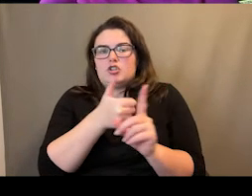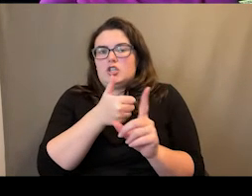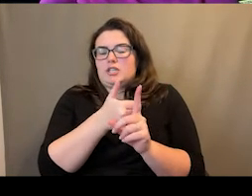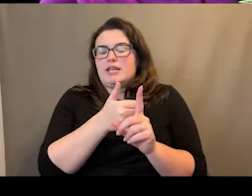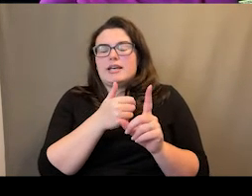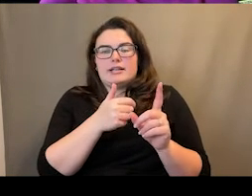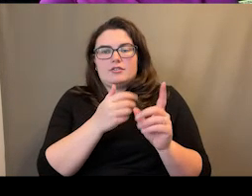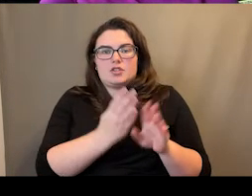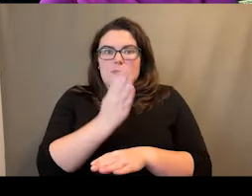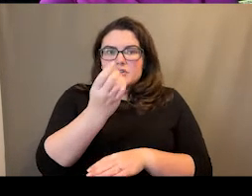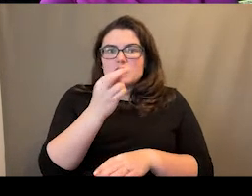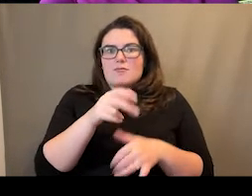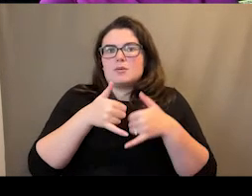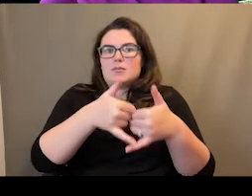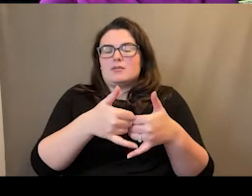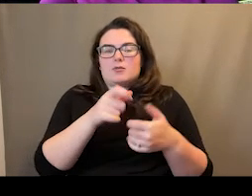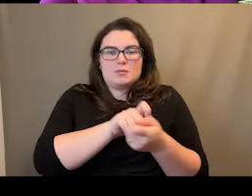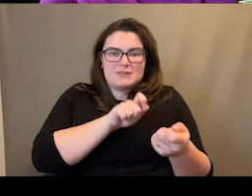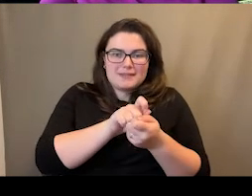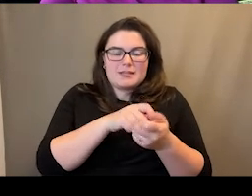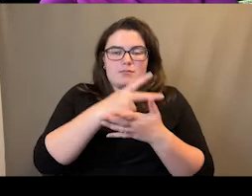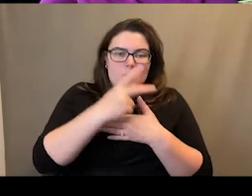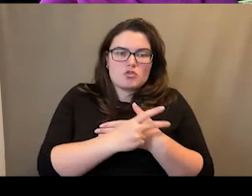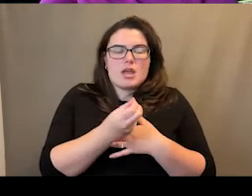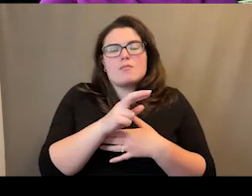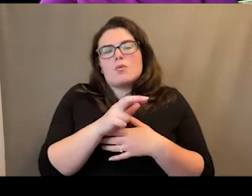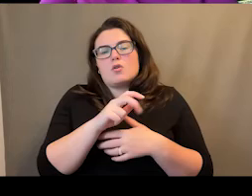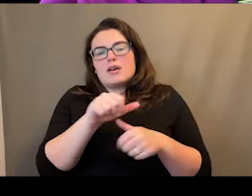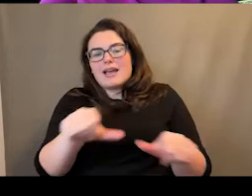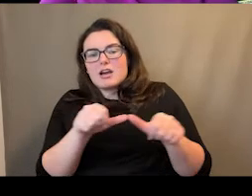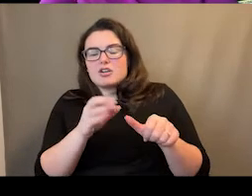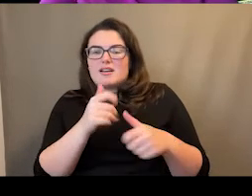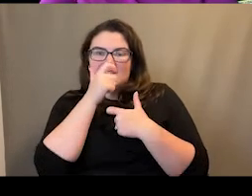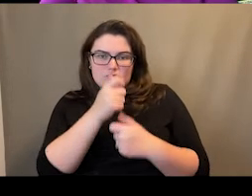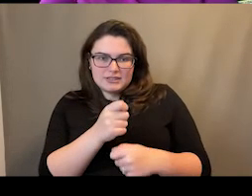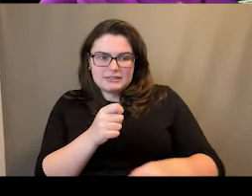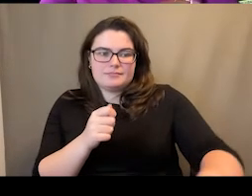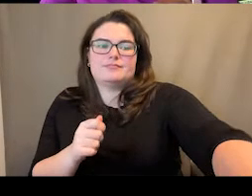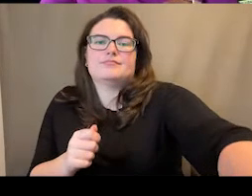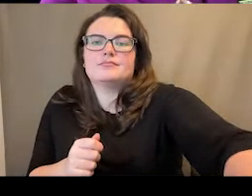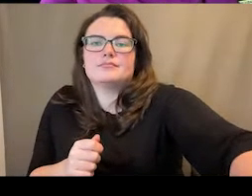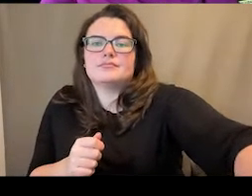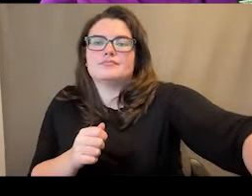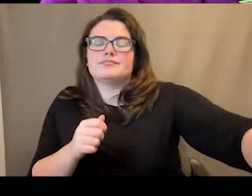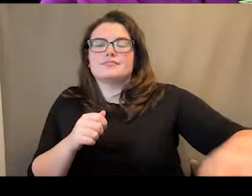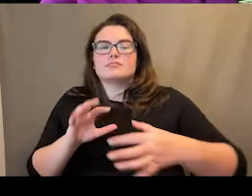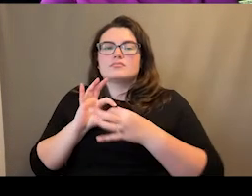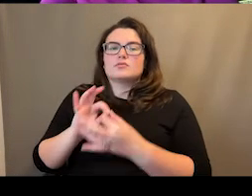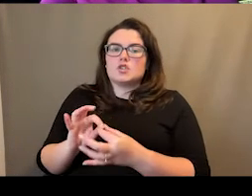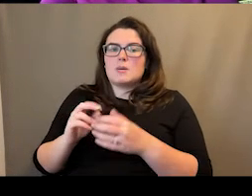a specific program or area of interest to the NSF. The term program announcement refers